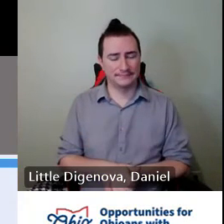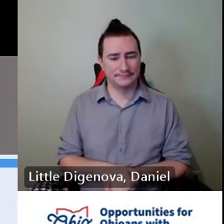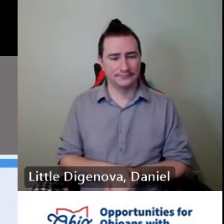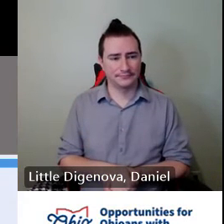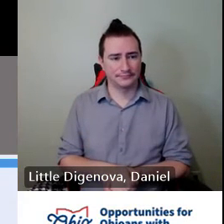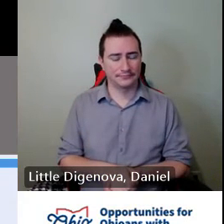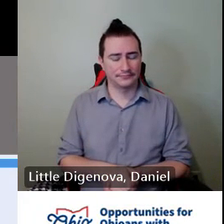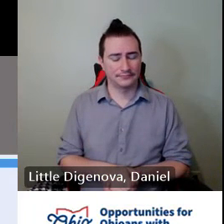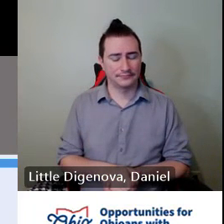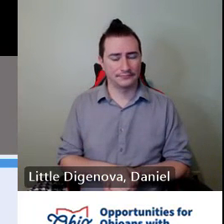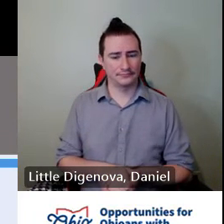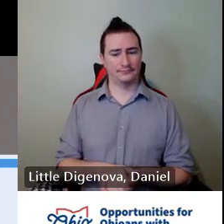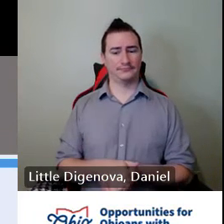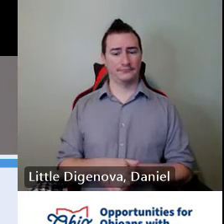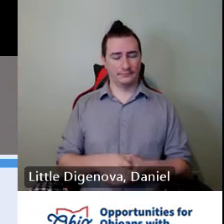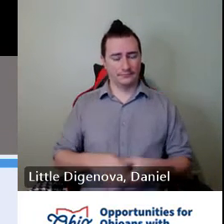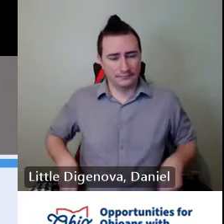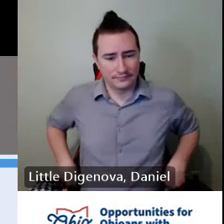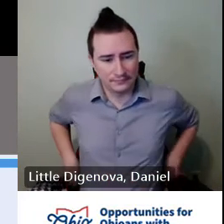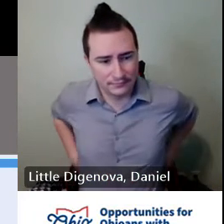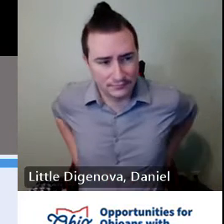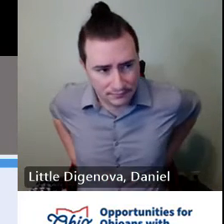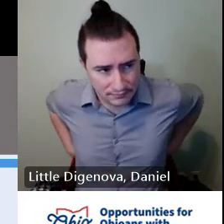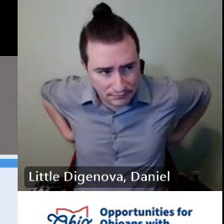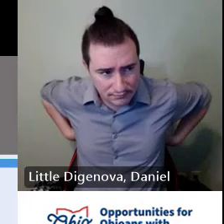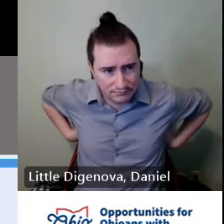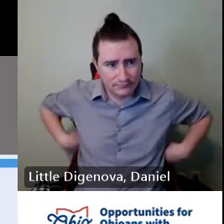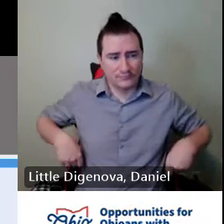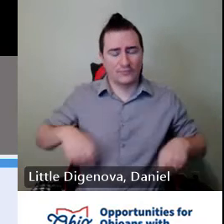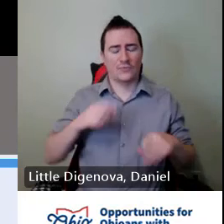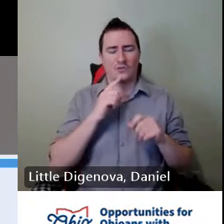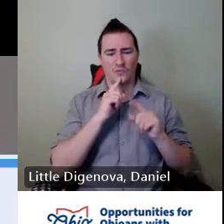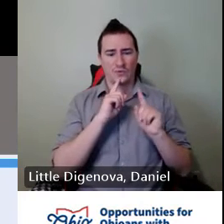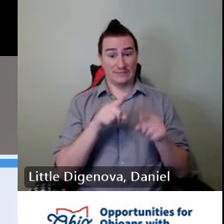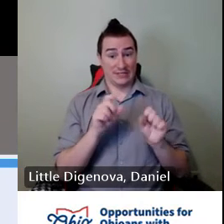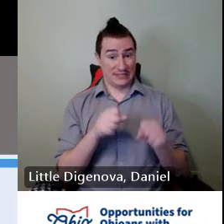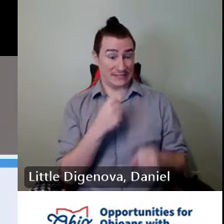matters are personal and confidential and advise the employee their privacy would be respected